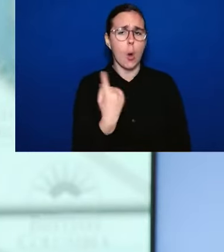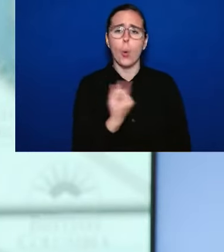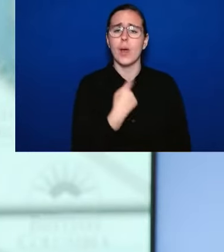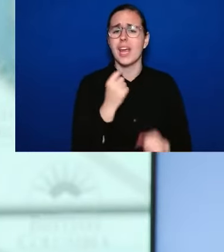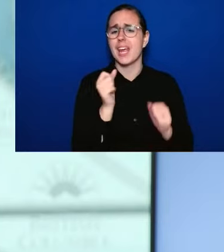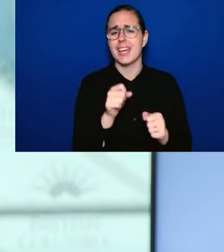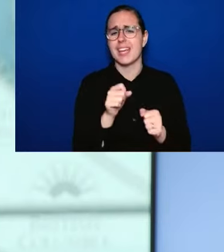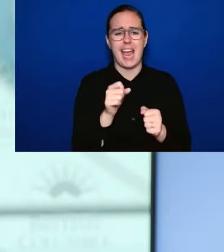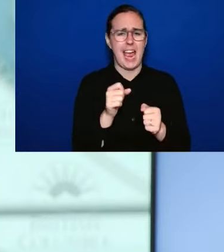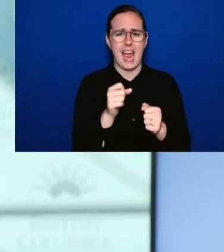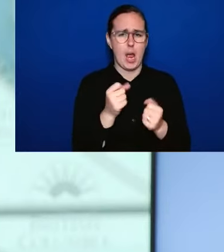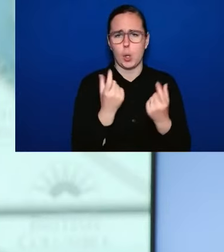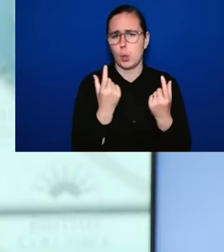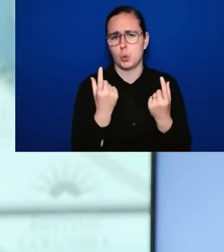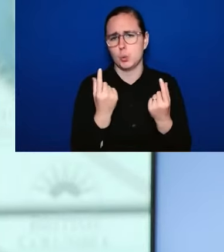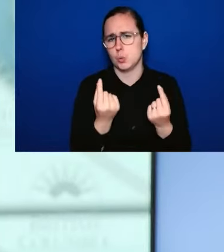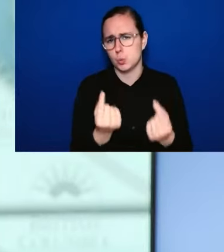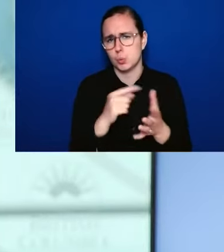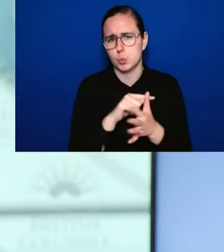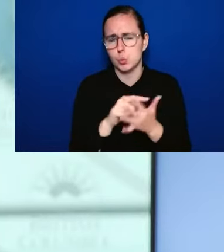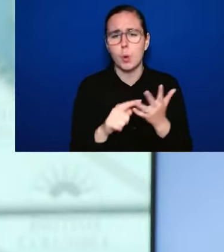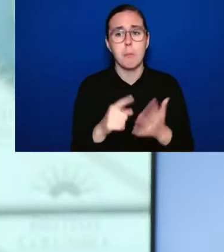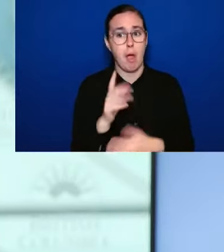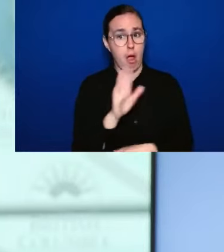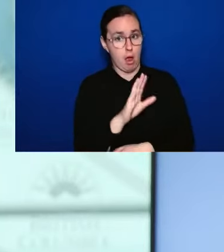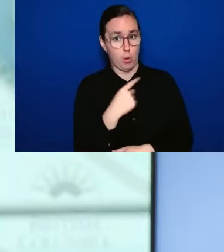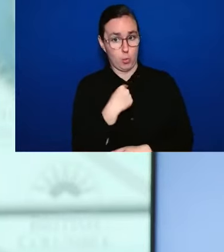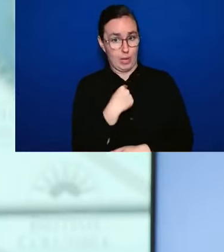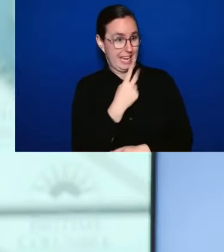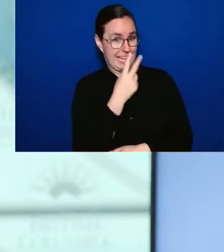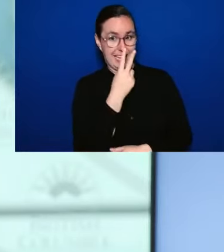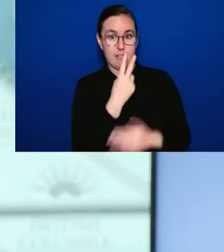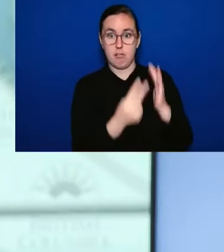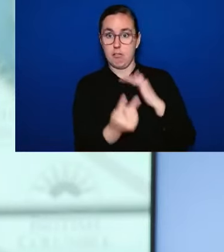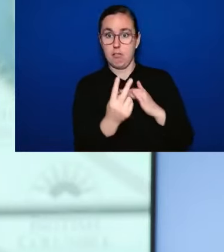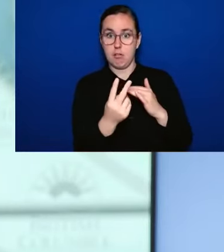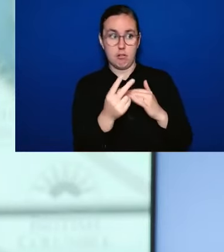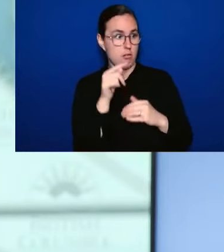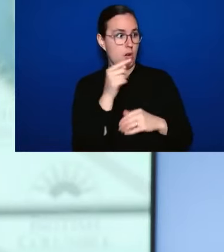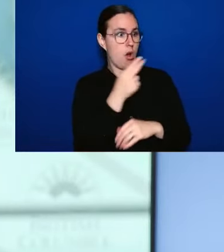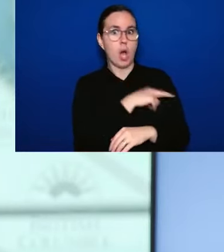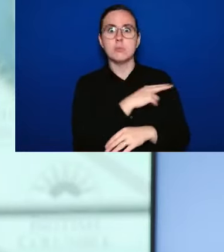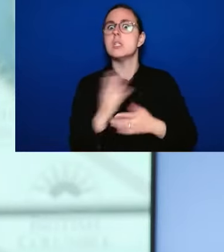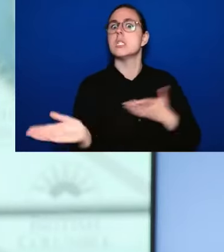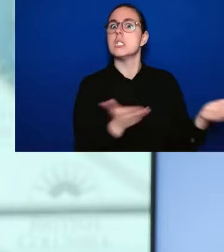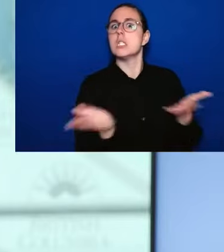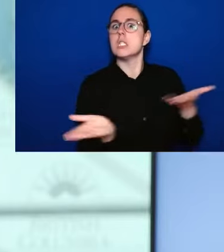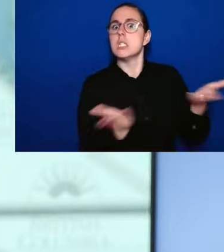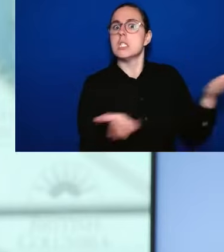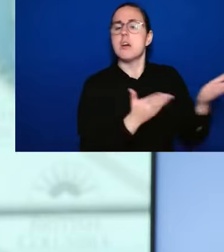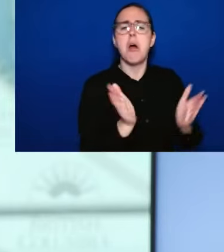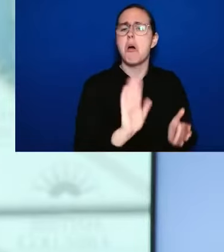a mass search installations and that's- key we have a high level